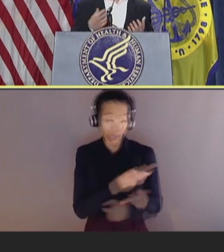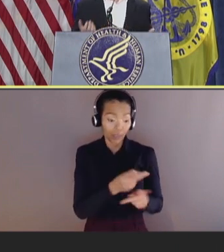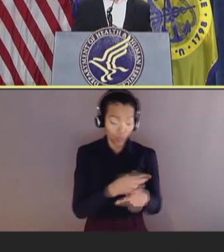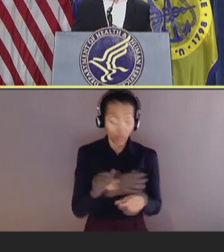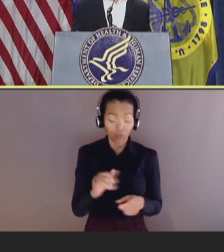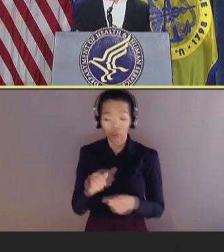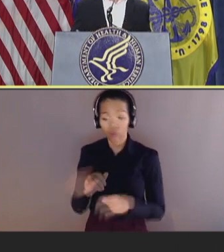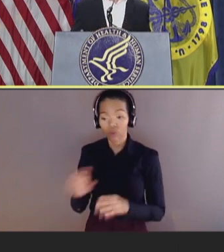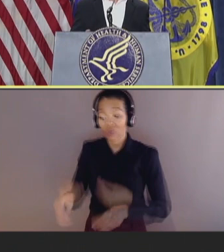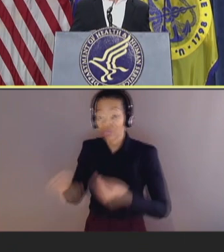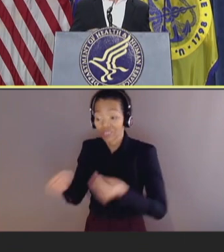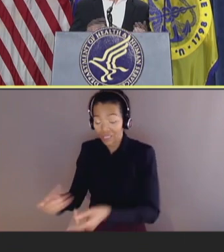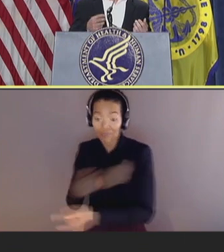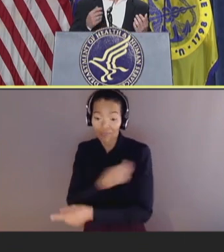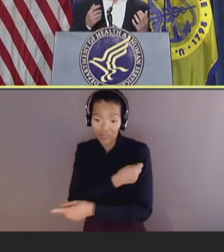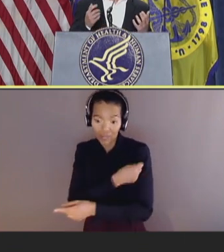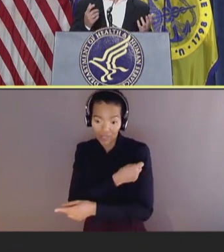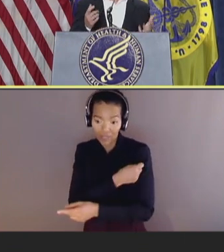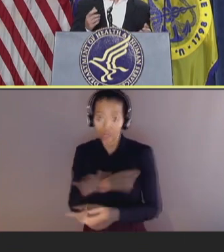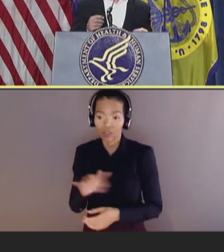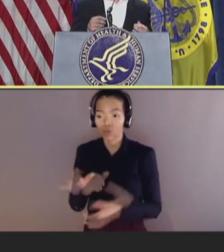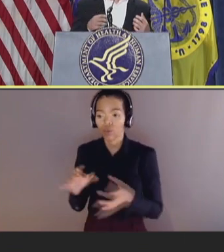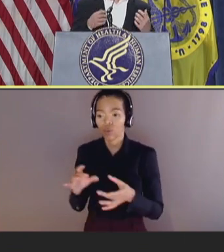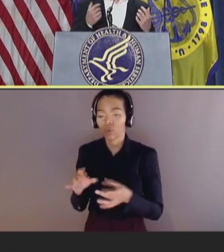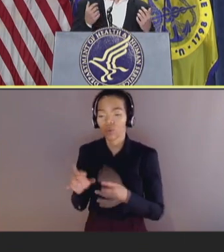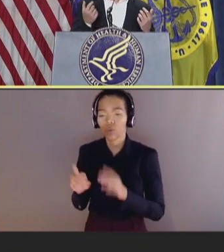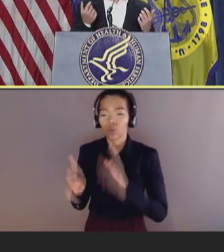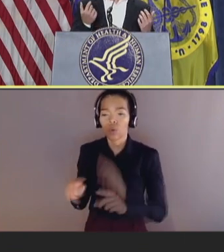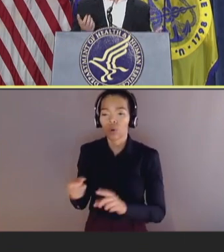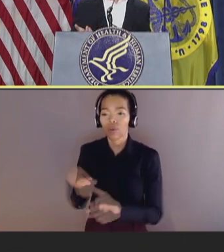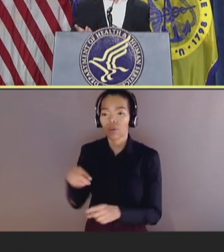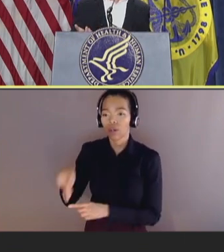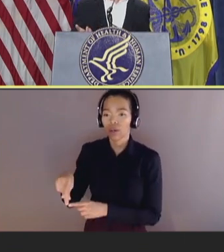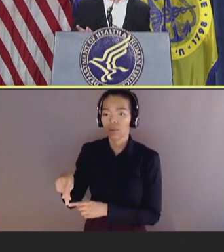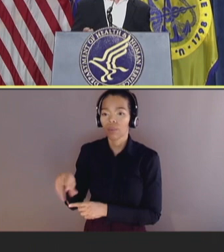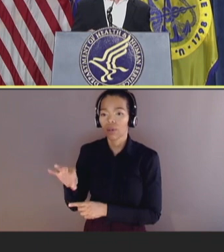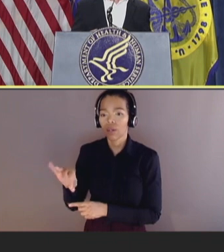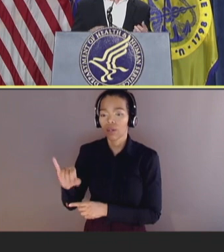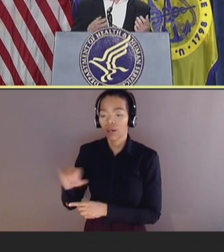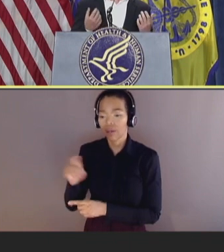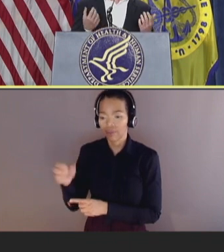support from Pfizer. You can see that we looked at adult payment rates. So,